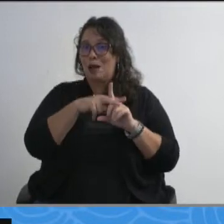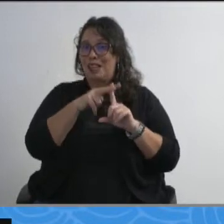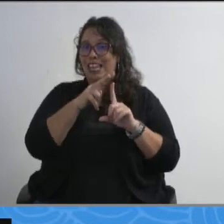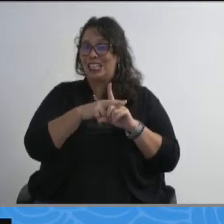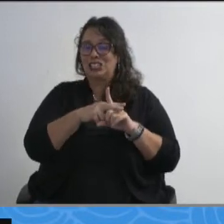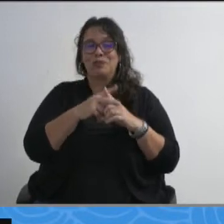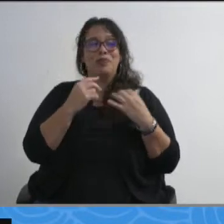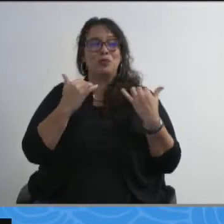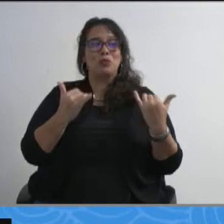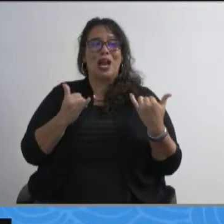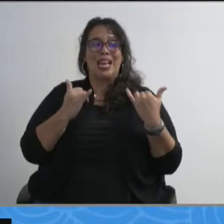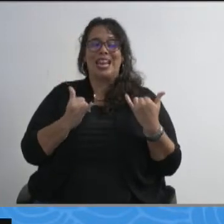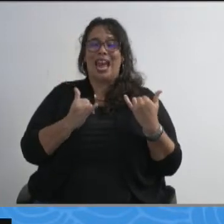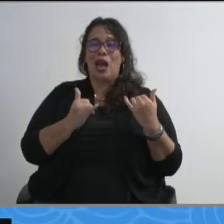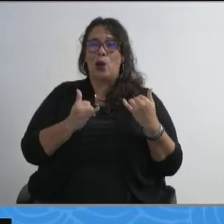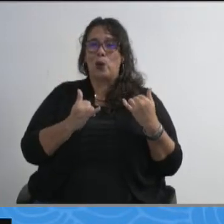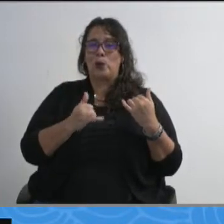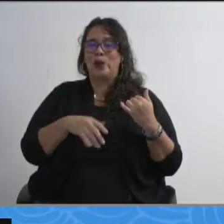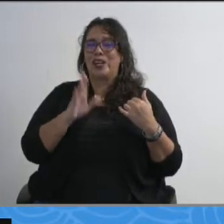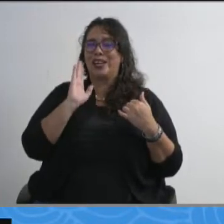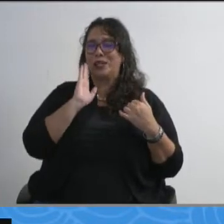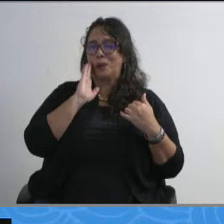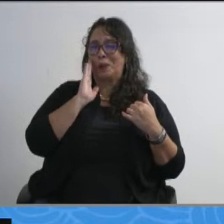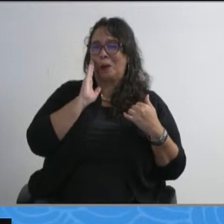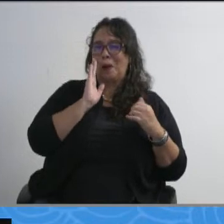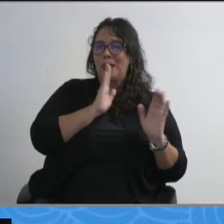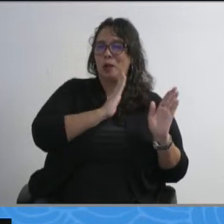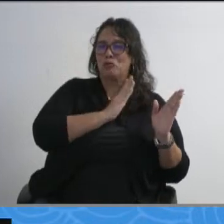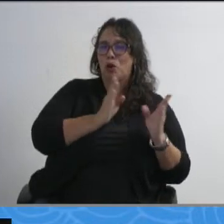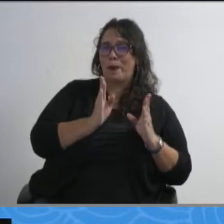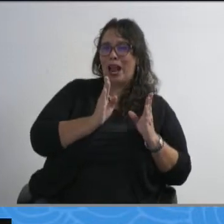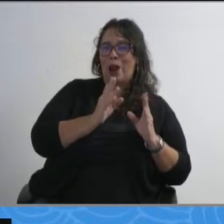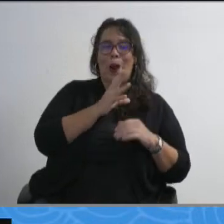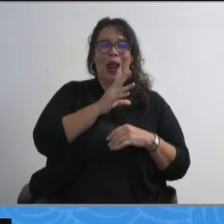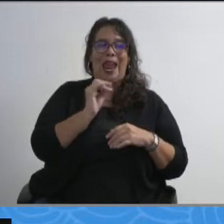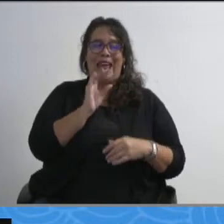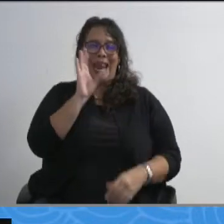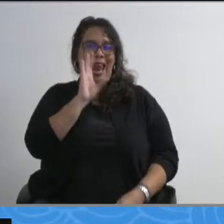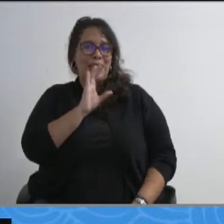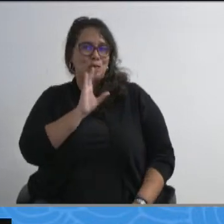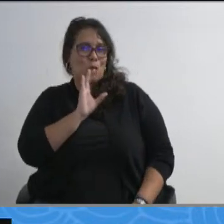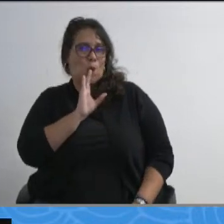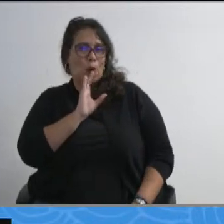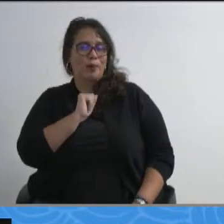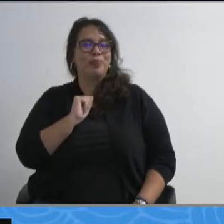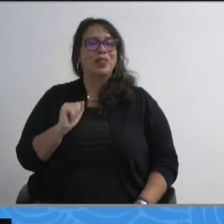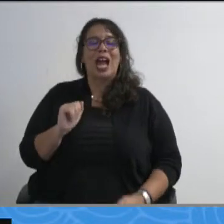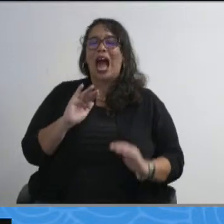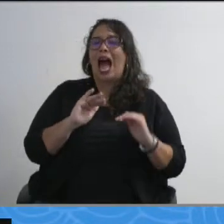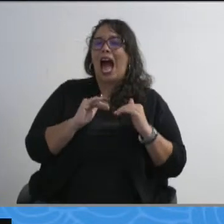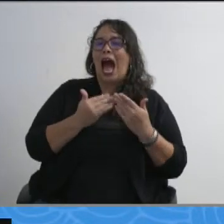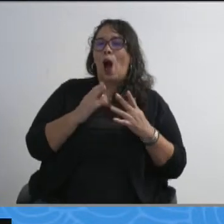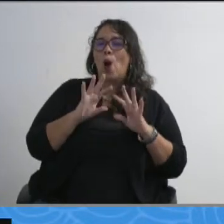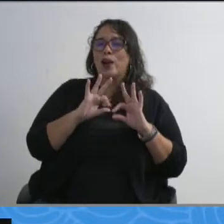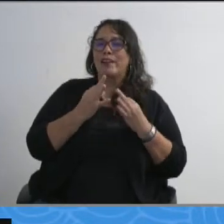and the explore phase for Middle School Choice. And so, how can families prepare? Families really prepare right now